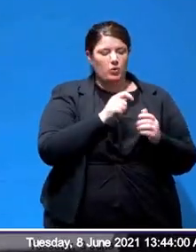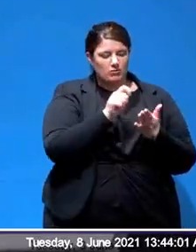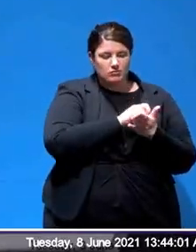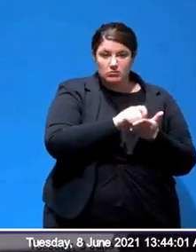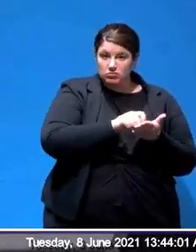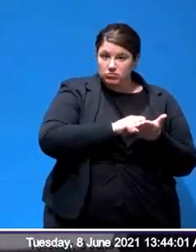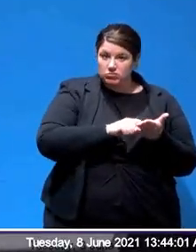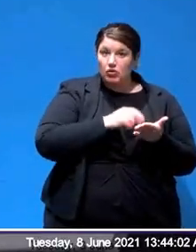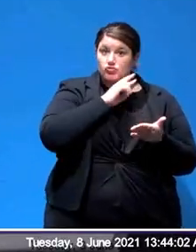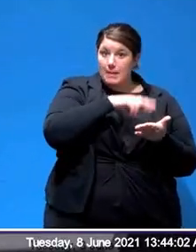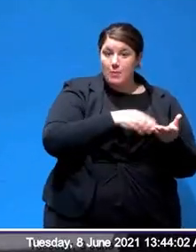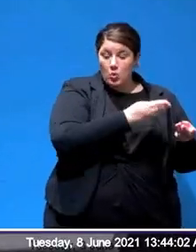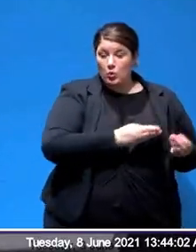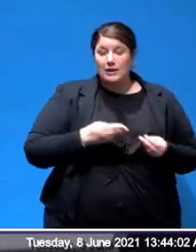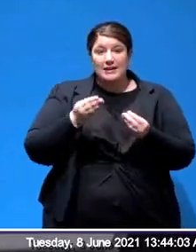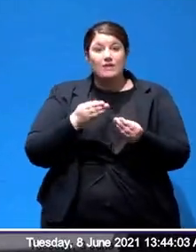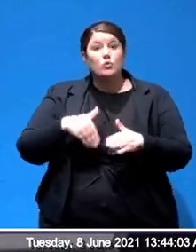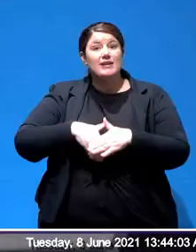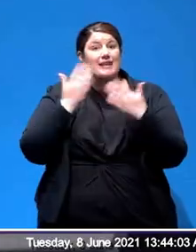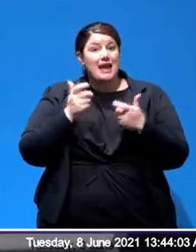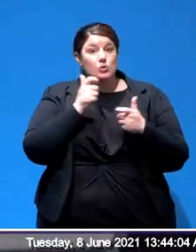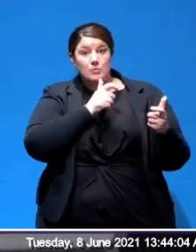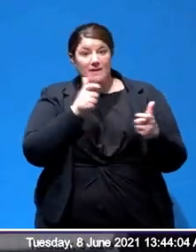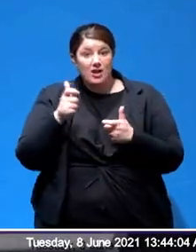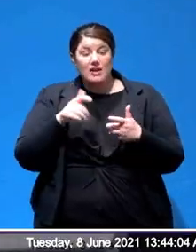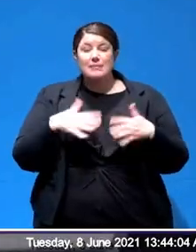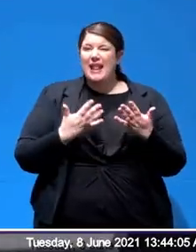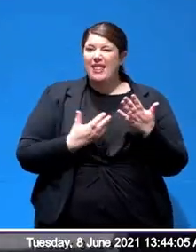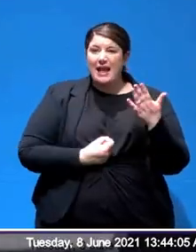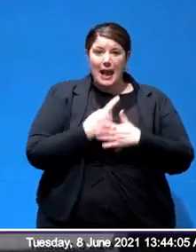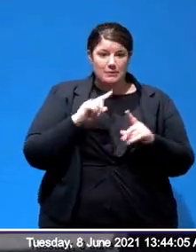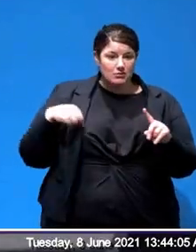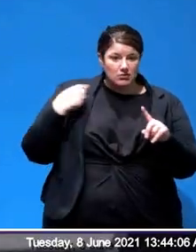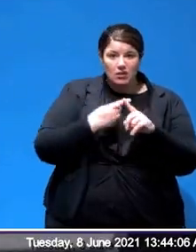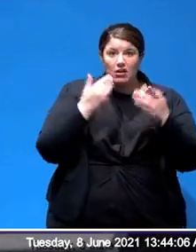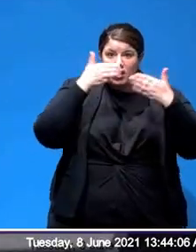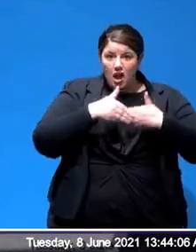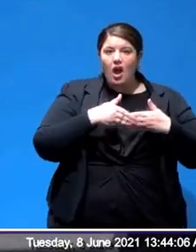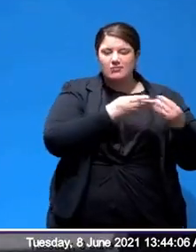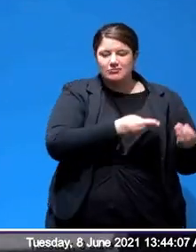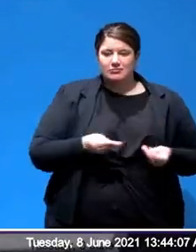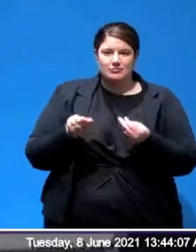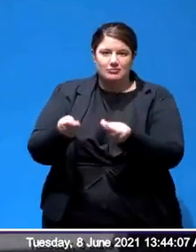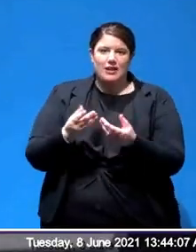the day supervisor, so any issues that were raised by night staff were addressed that way as well.